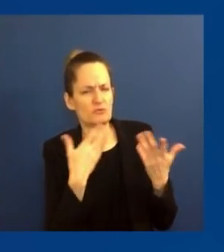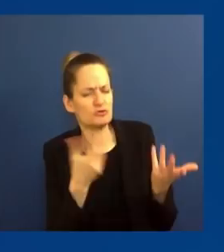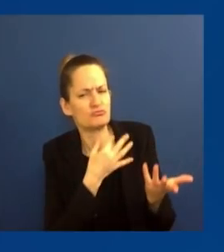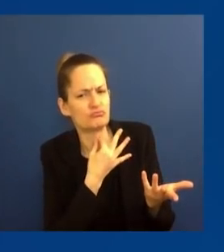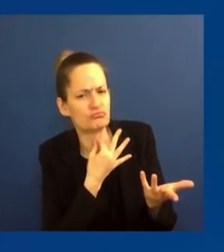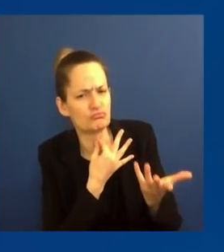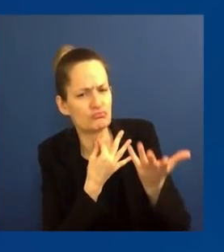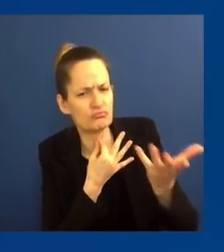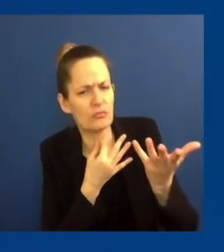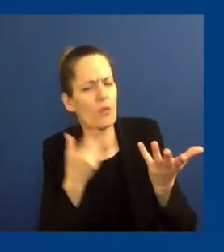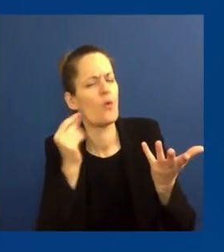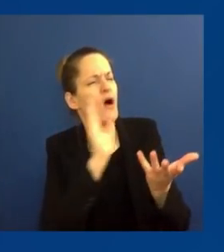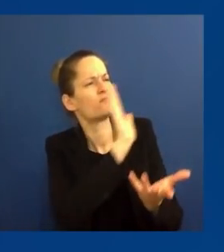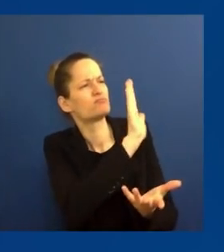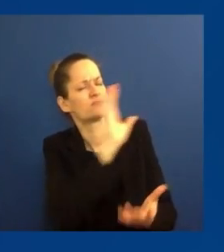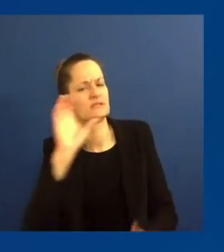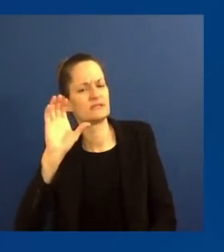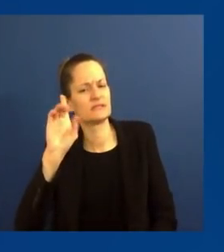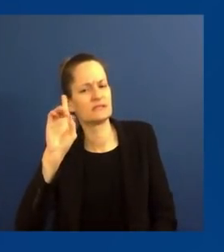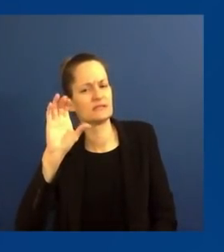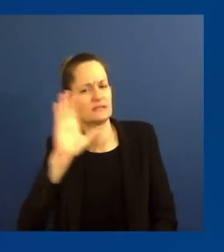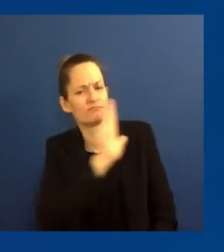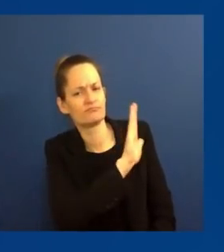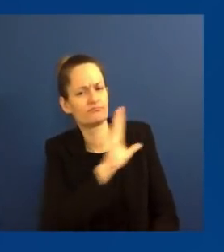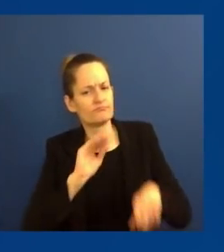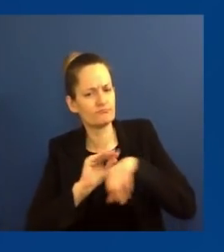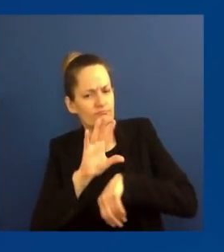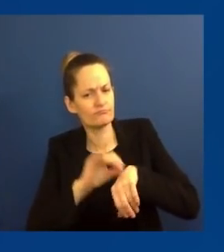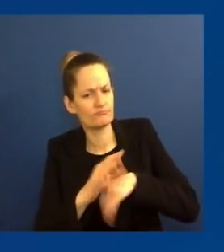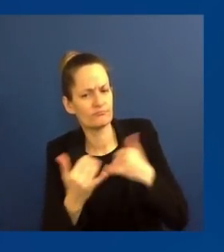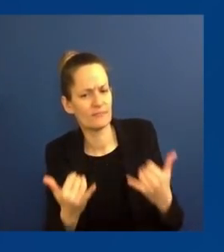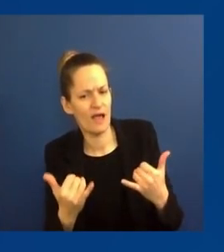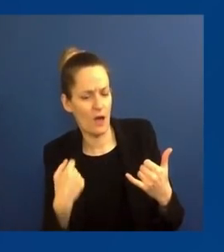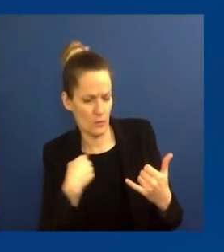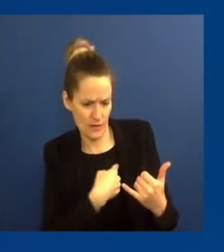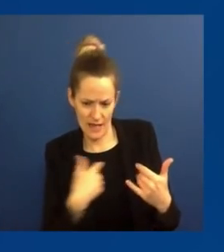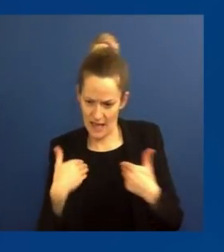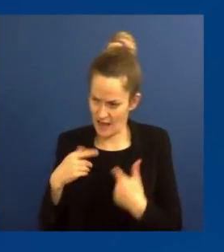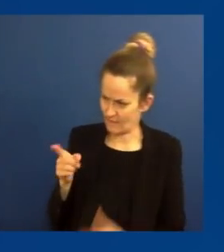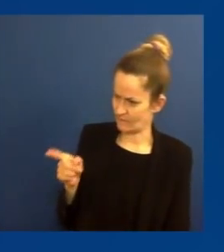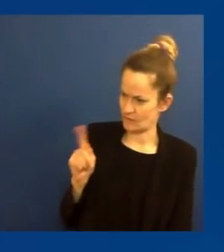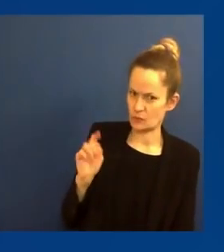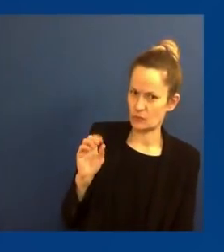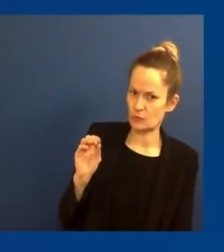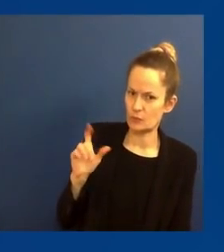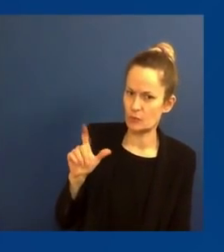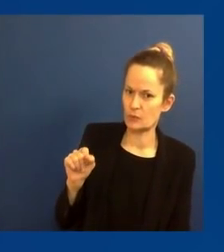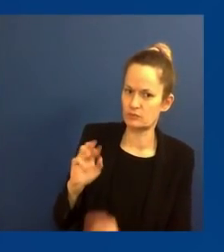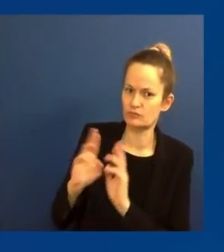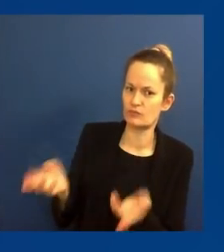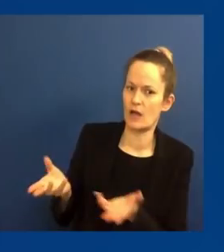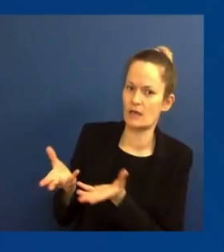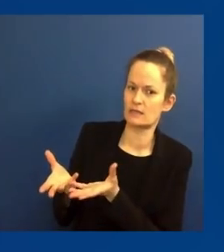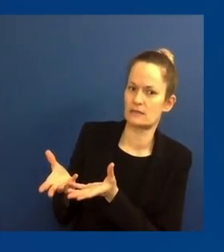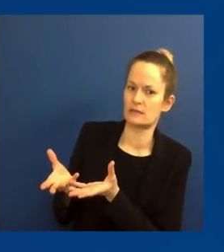given all that we know about Omicron being -- and seemingly being less severe for those who are vaccinated compared to earlier strains?